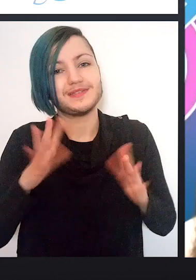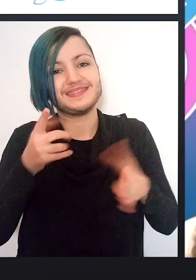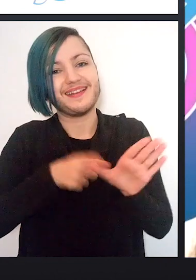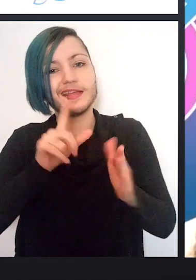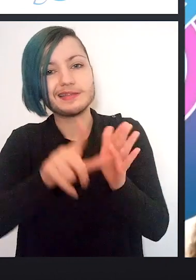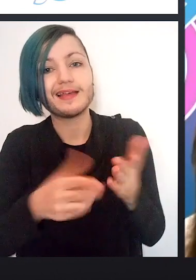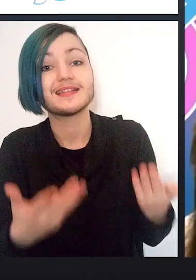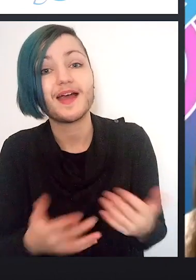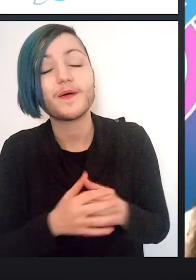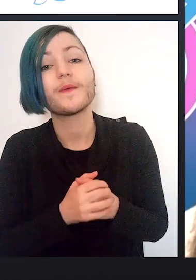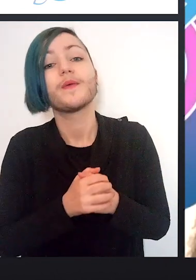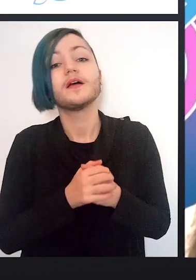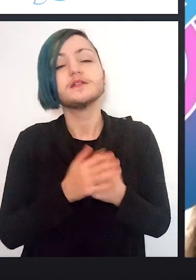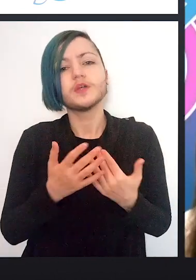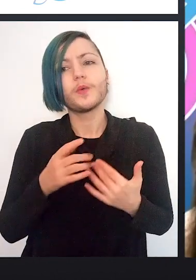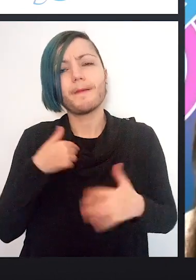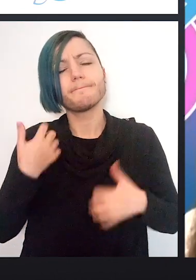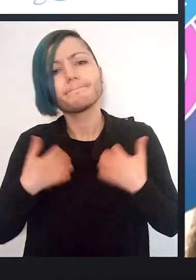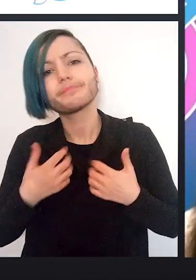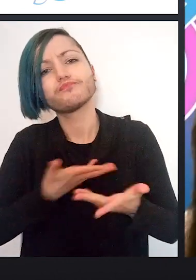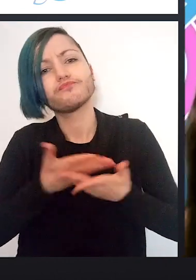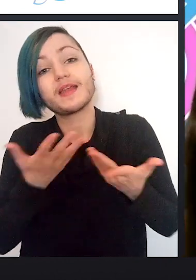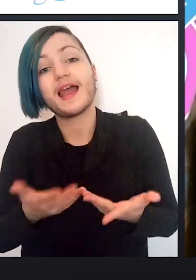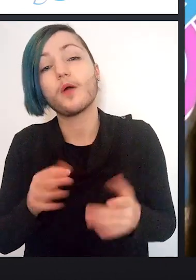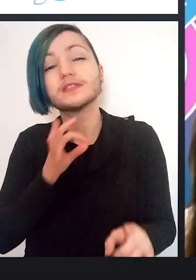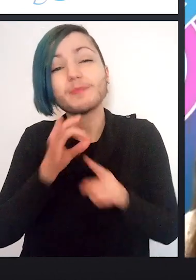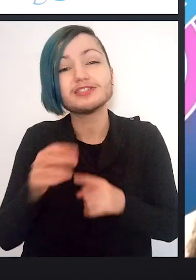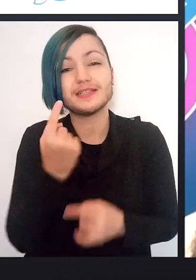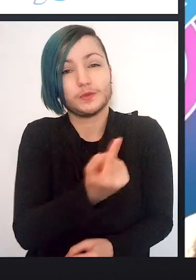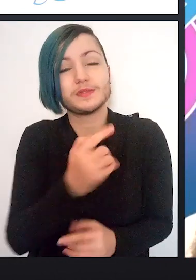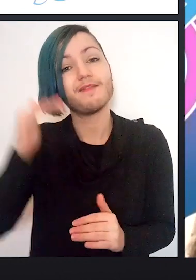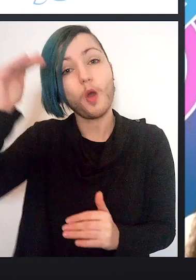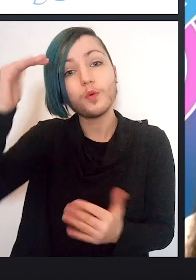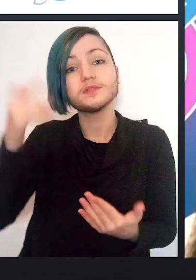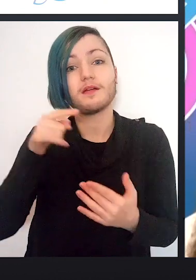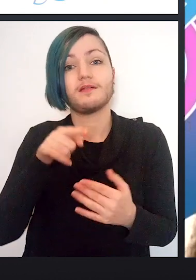how life is now, 10 years later? Particularly as an older woman as well in that context.